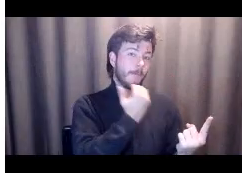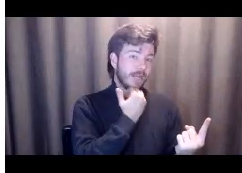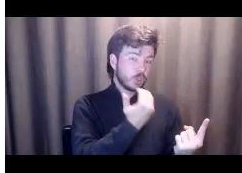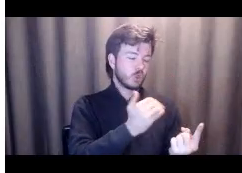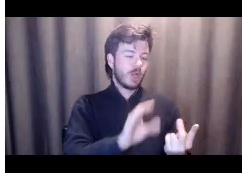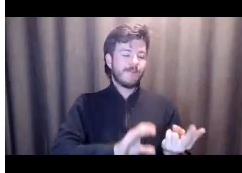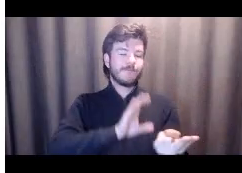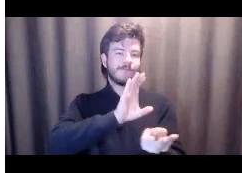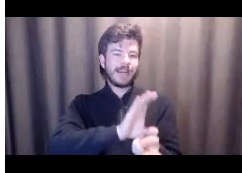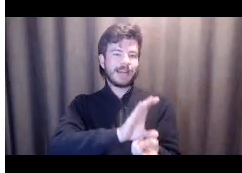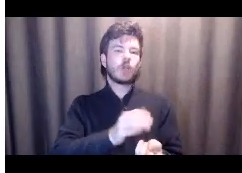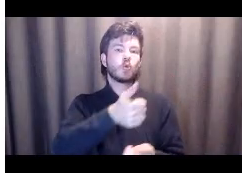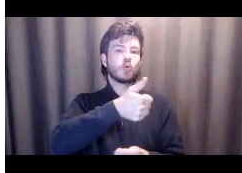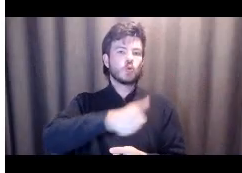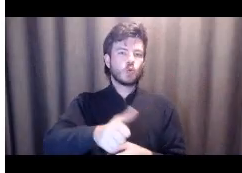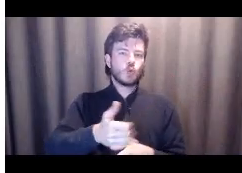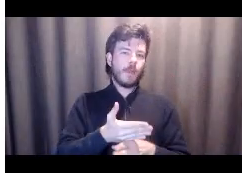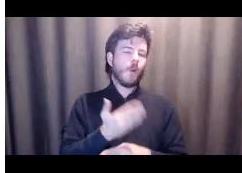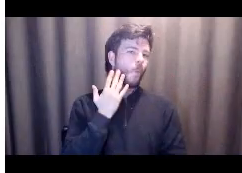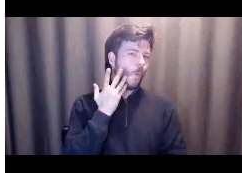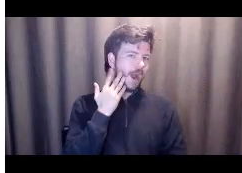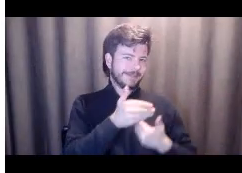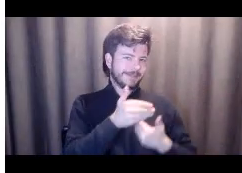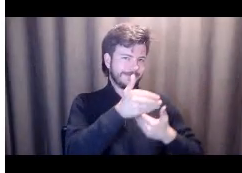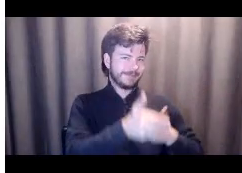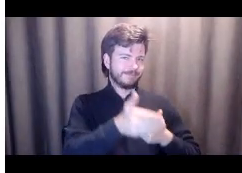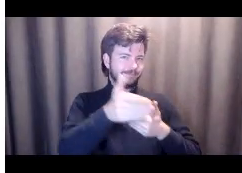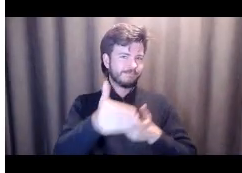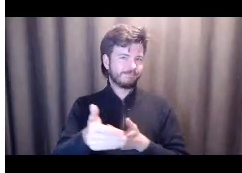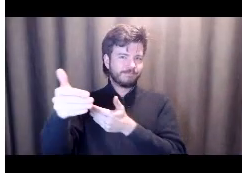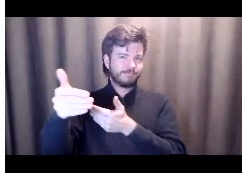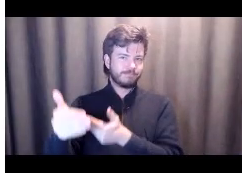That means participants' funding can only be used to